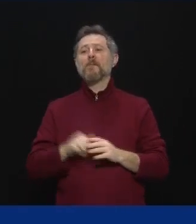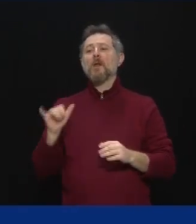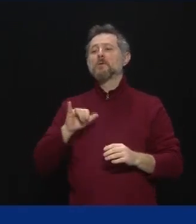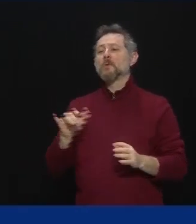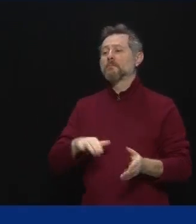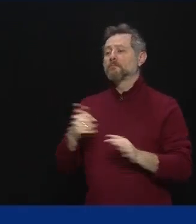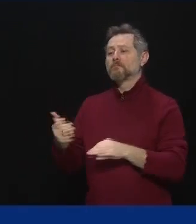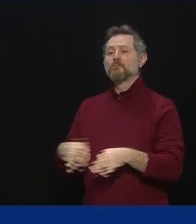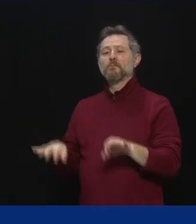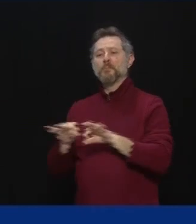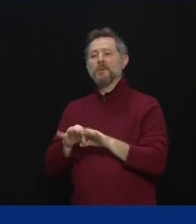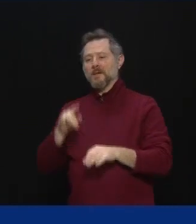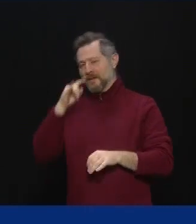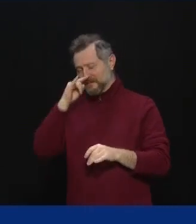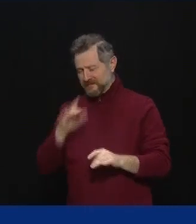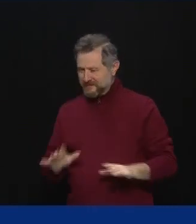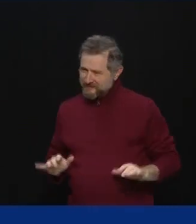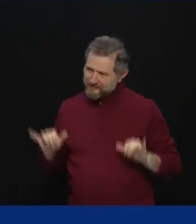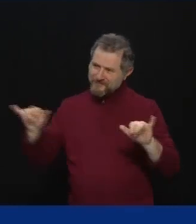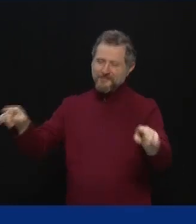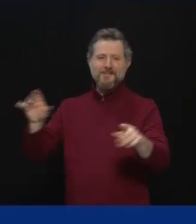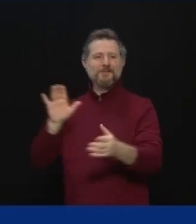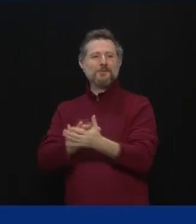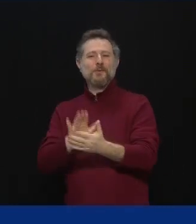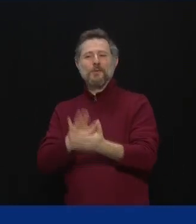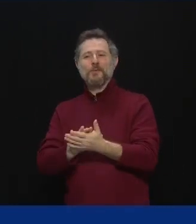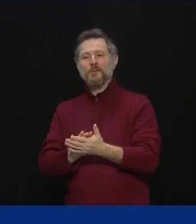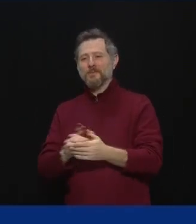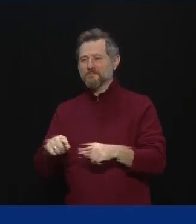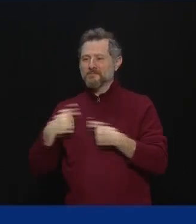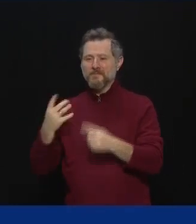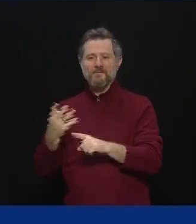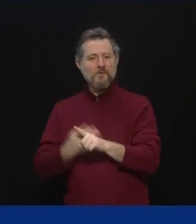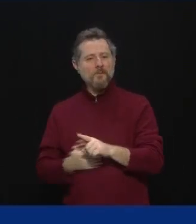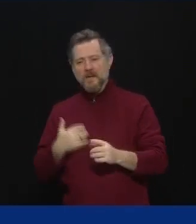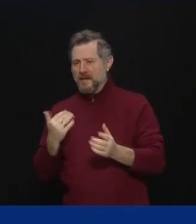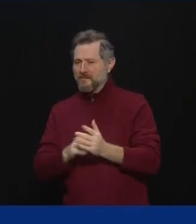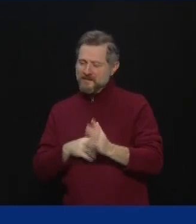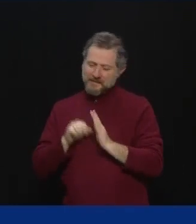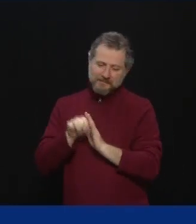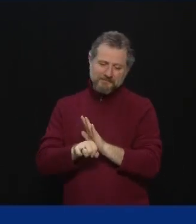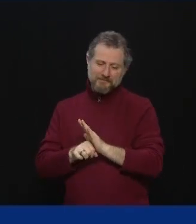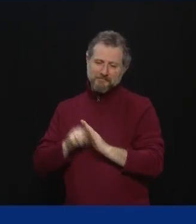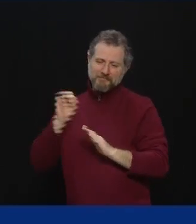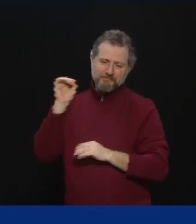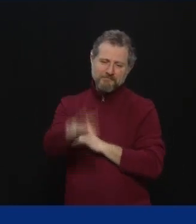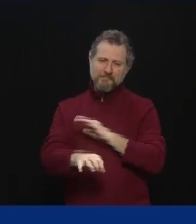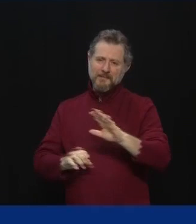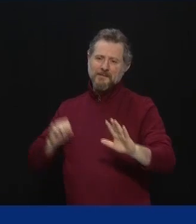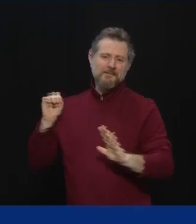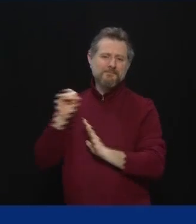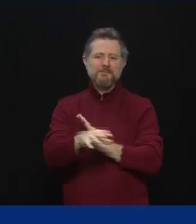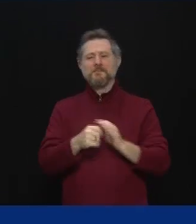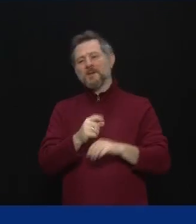RELEASED SHORTLY AFTER I'VE CONCLUDED THIS PRESENTATION. BACK TO WORK, GET PEOPLE BACK TO WORK. KEEP KIDS IN SCHOOLS.